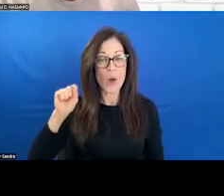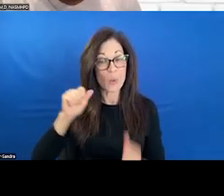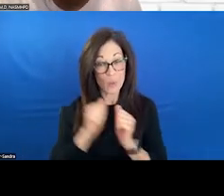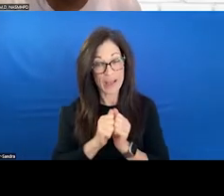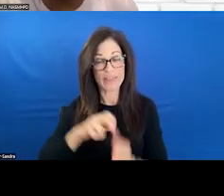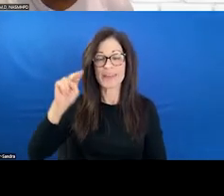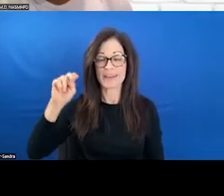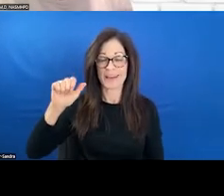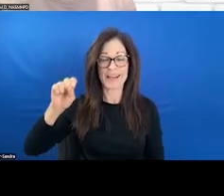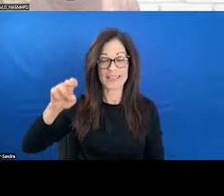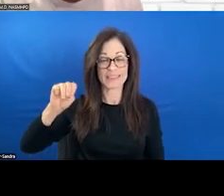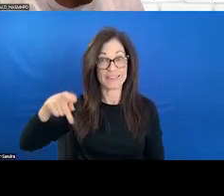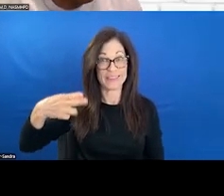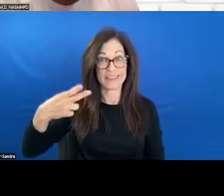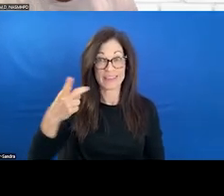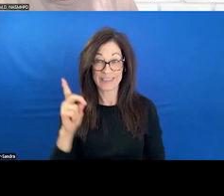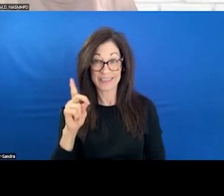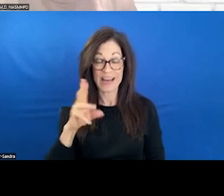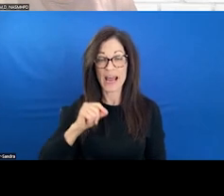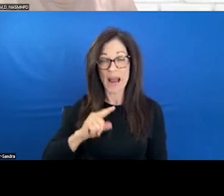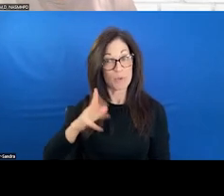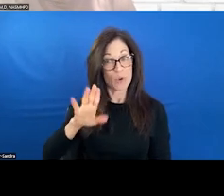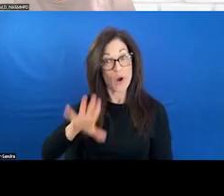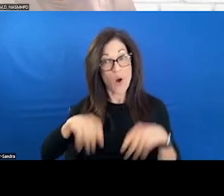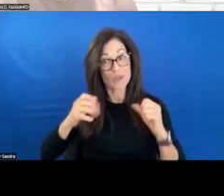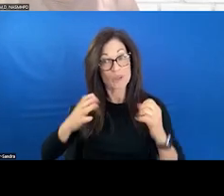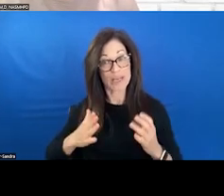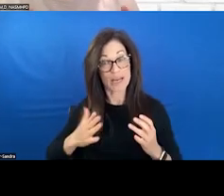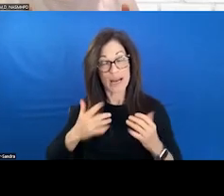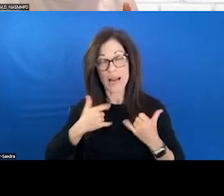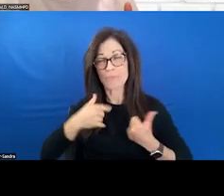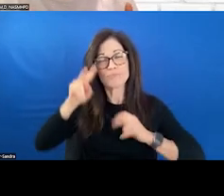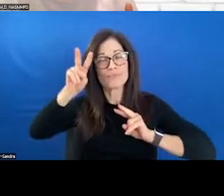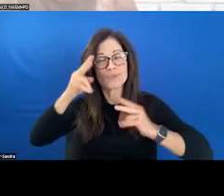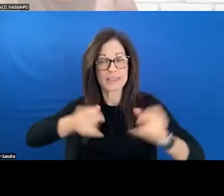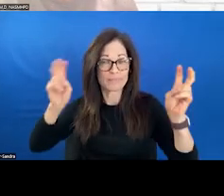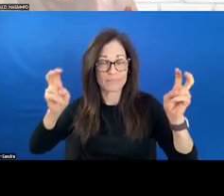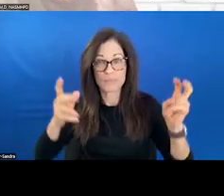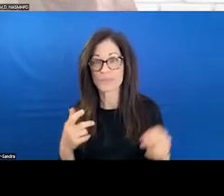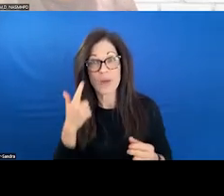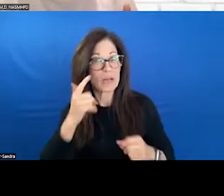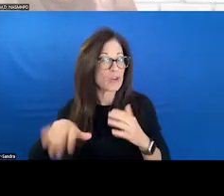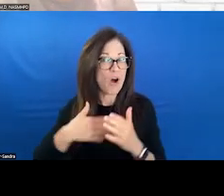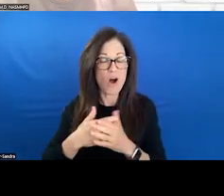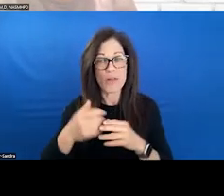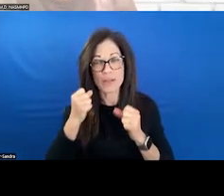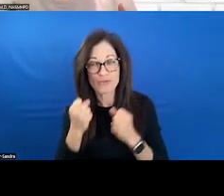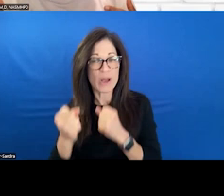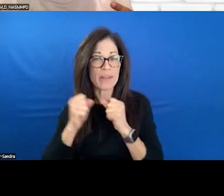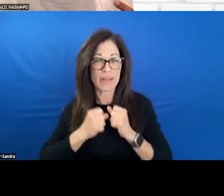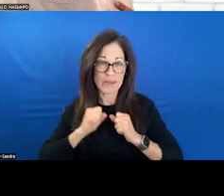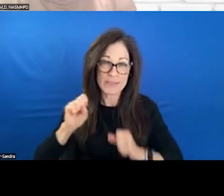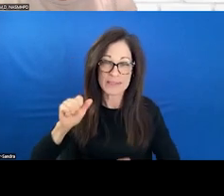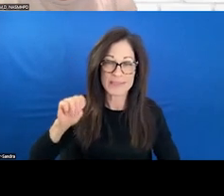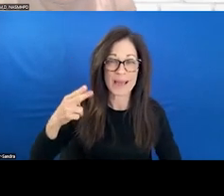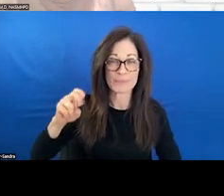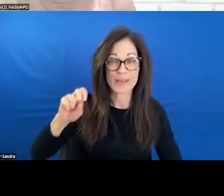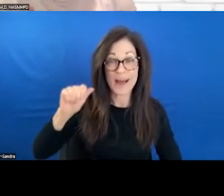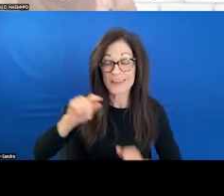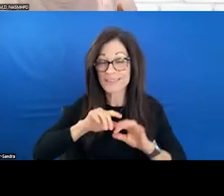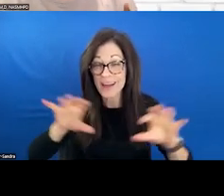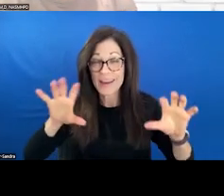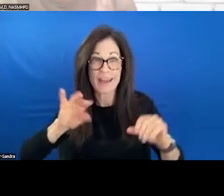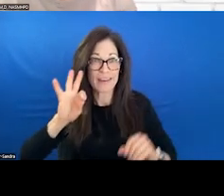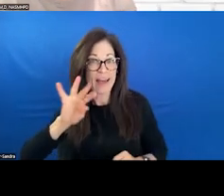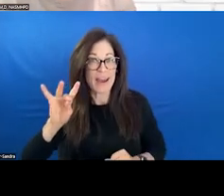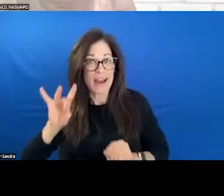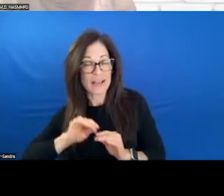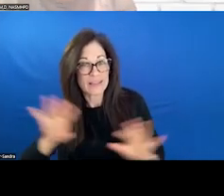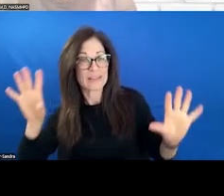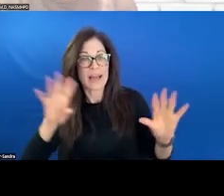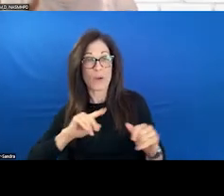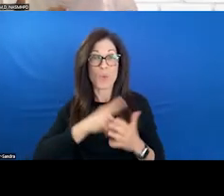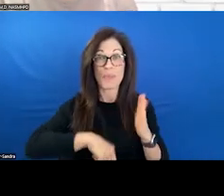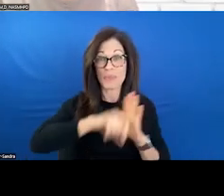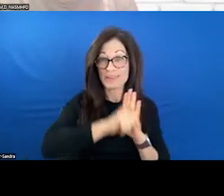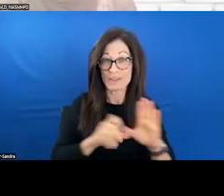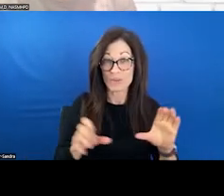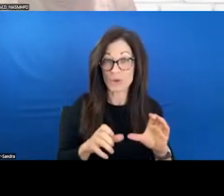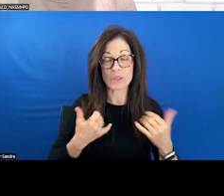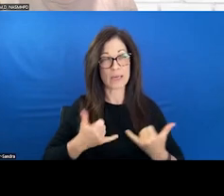I AM REALLY LOOKING FORWARD TO THIS TALK. WE ARE HONORED TO HAVE